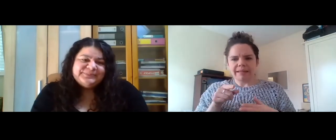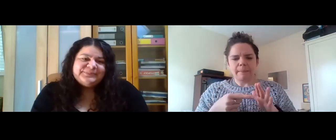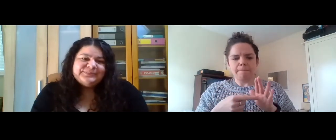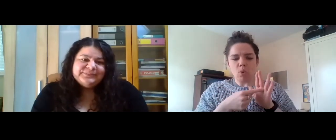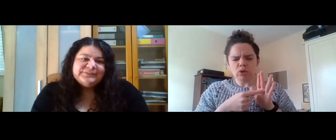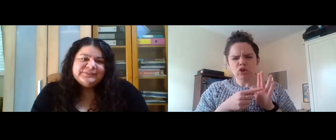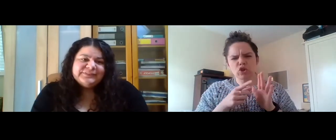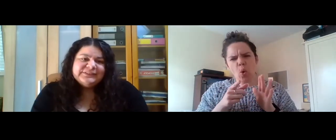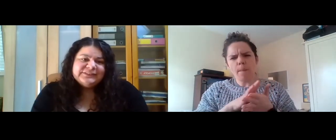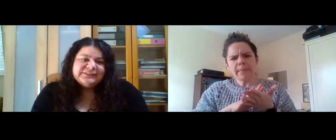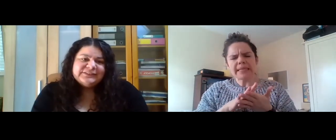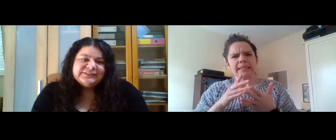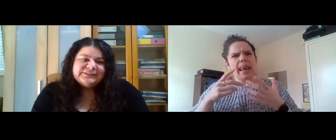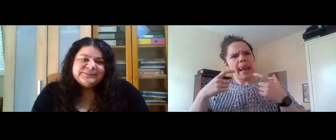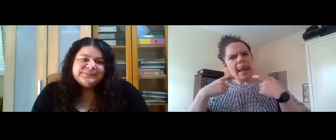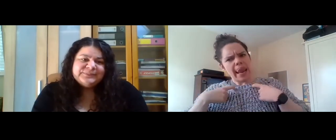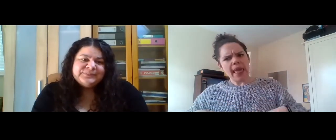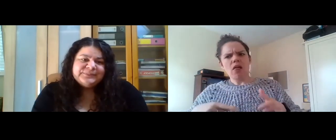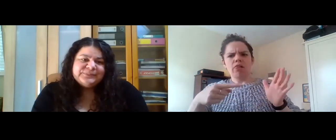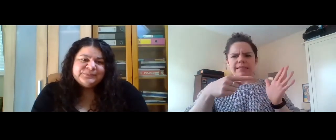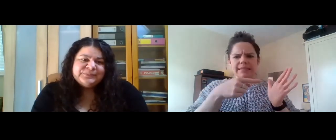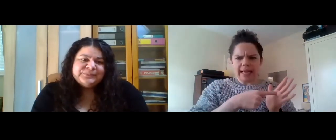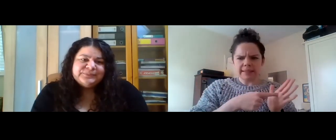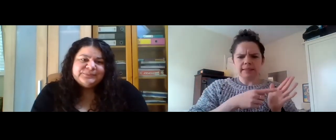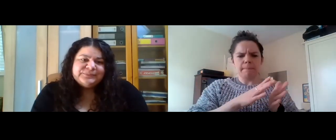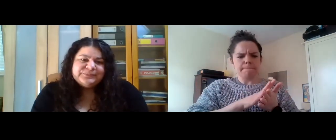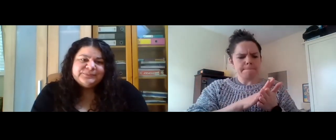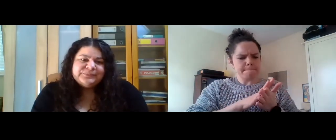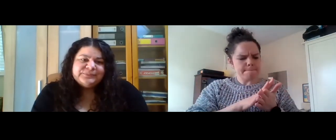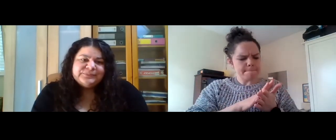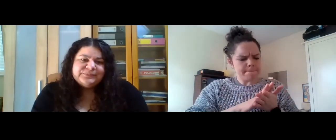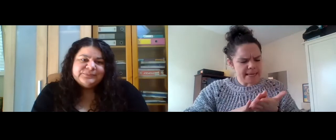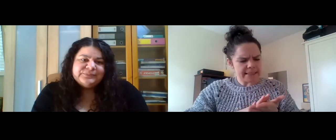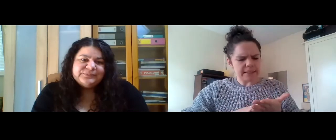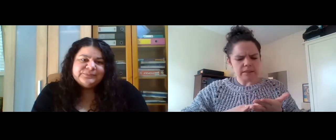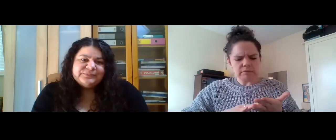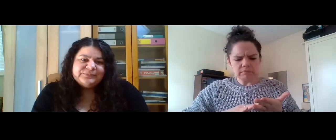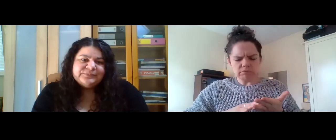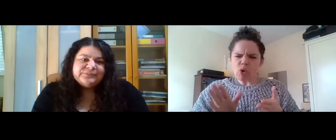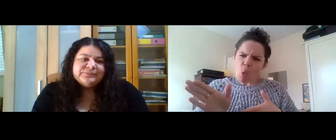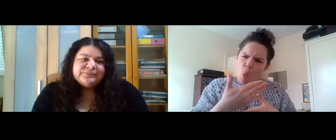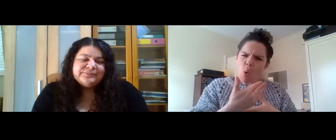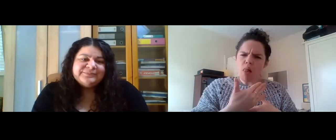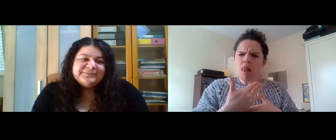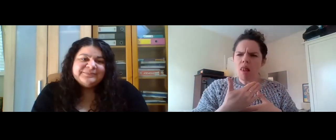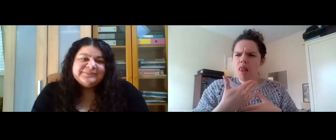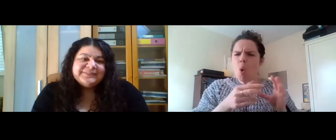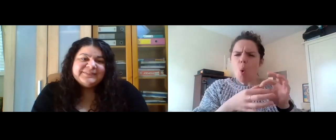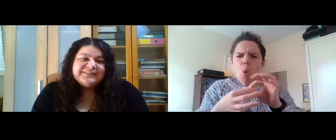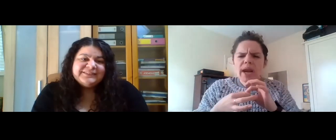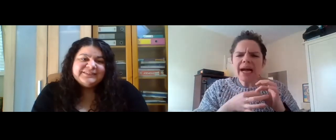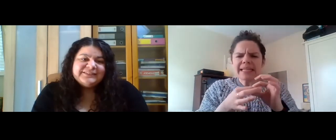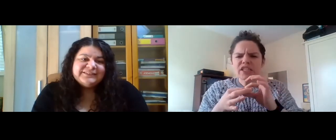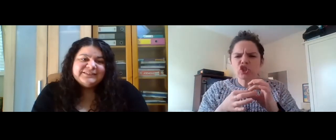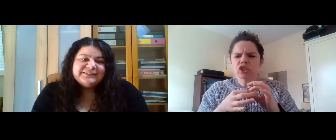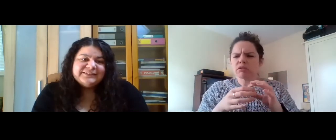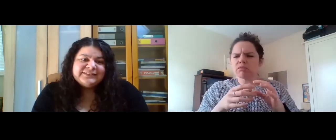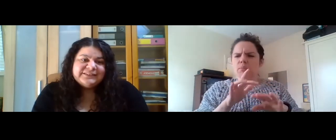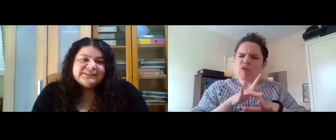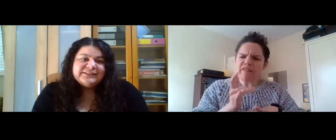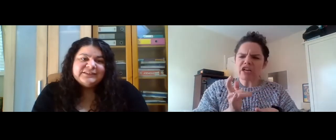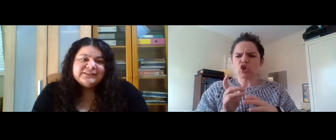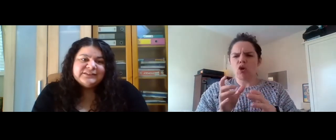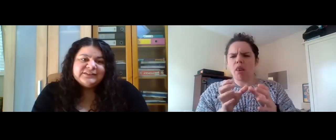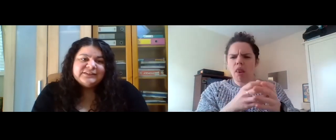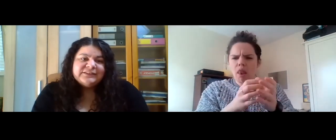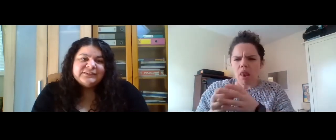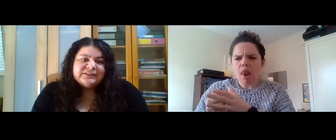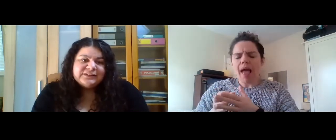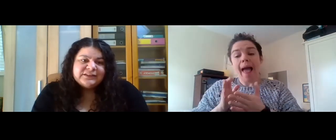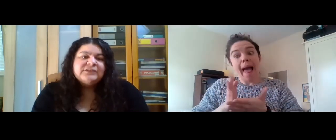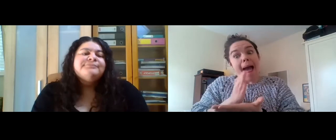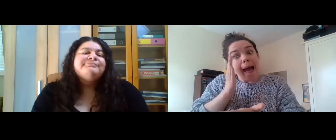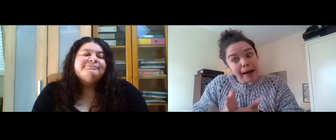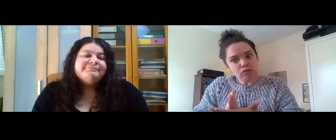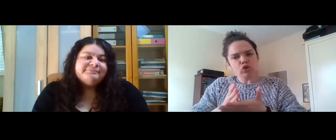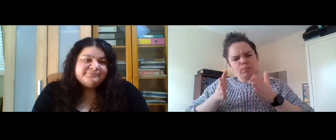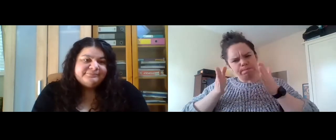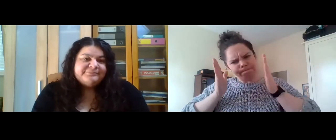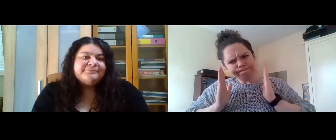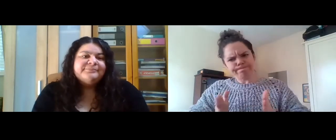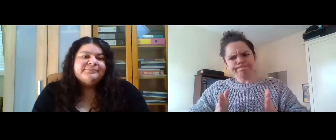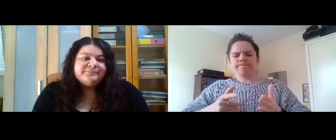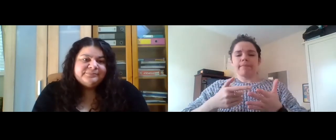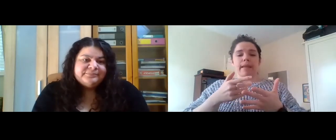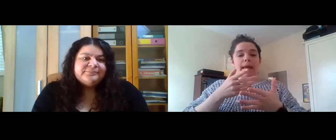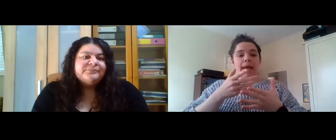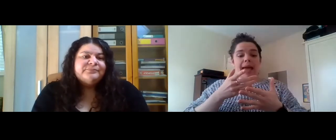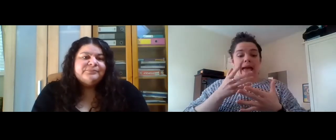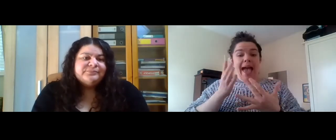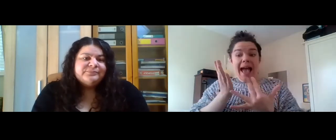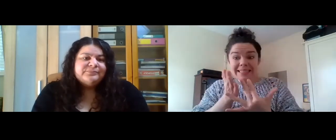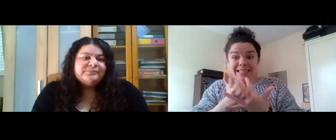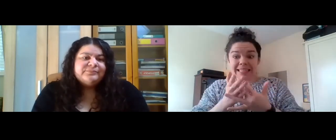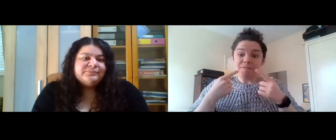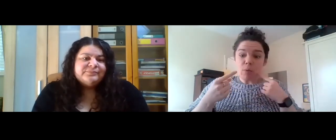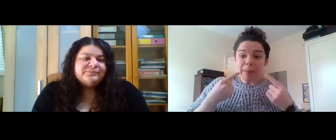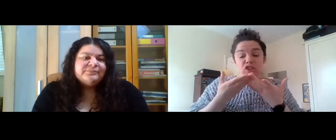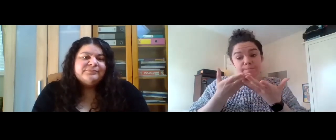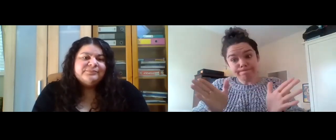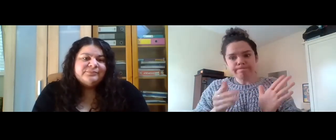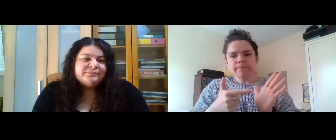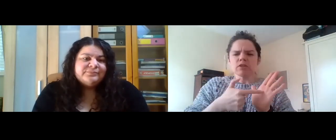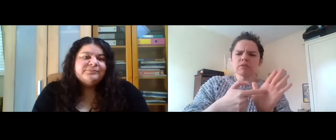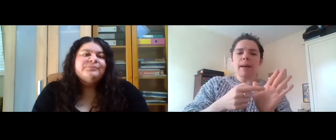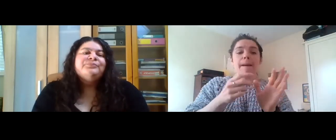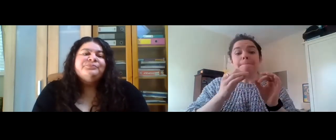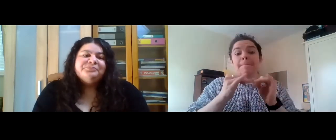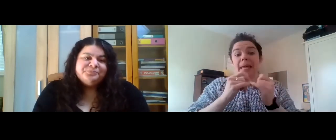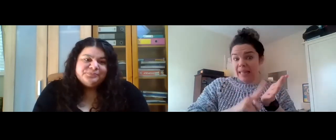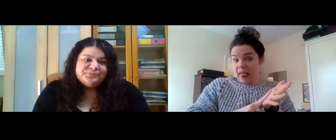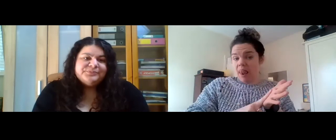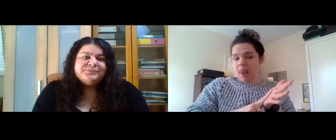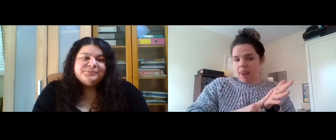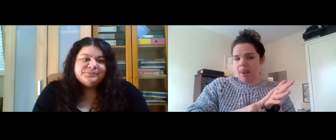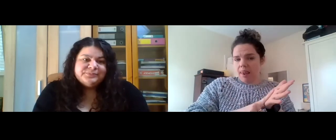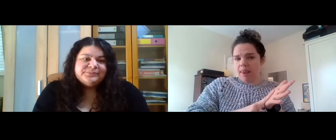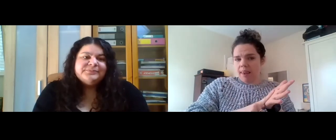It's so important! To clarify, legal status would mean all organisations have to provide accessible information in BSL?